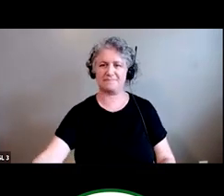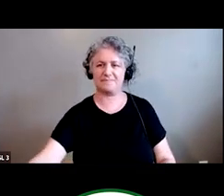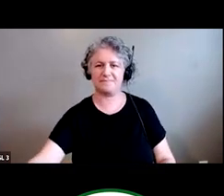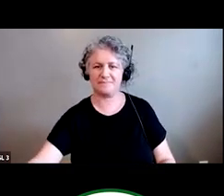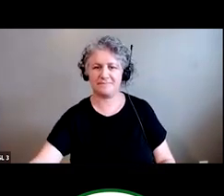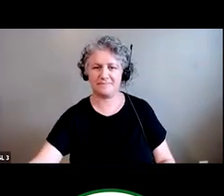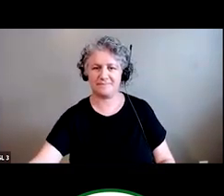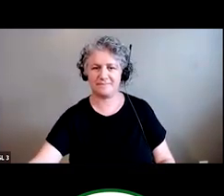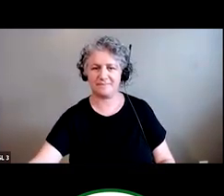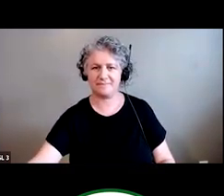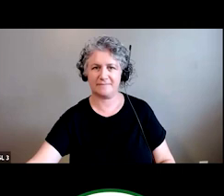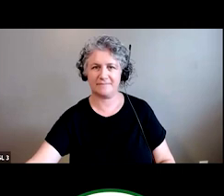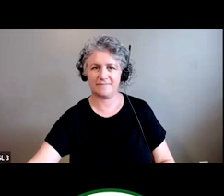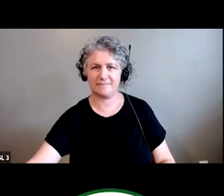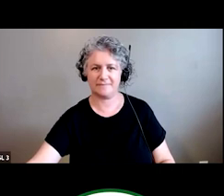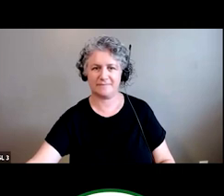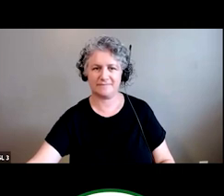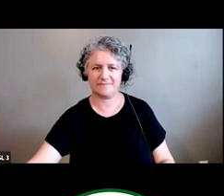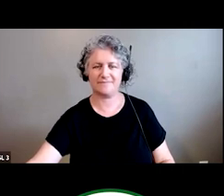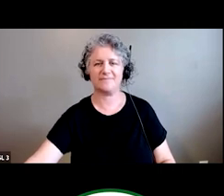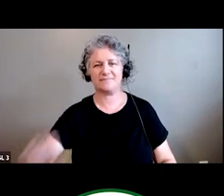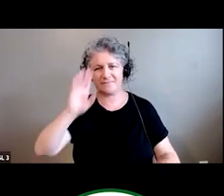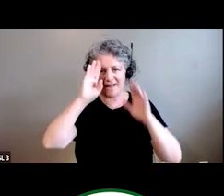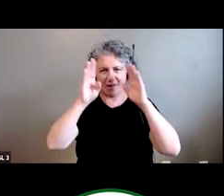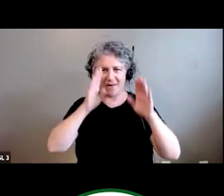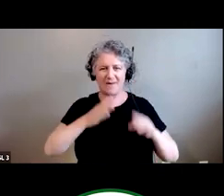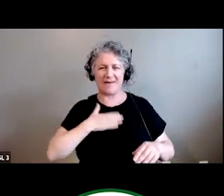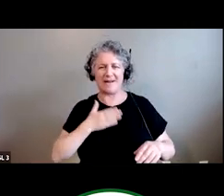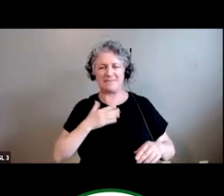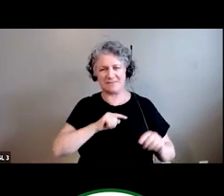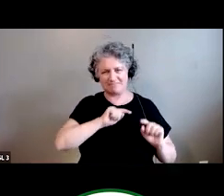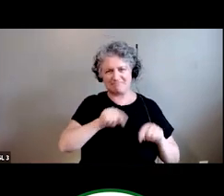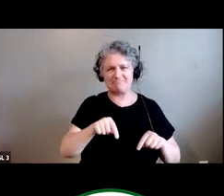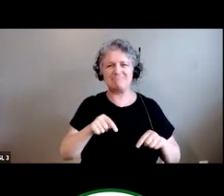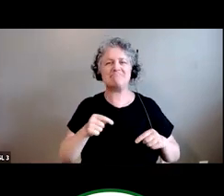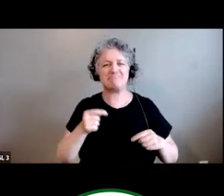My name is Dr. Mark Grew. I'm an associate professor in the UNBC School of Planning Sustainability.